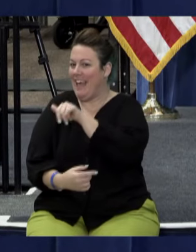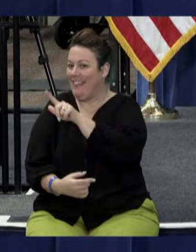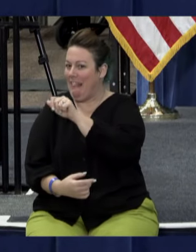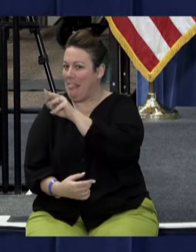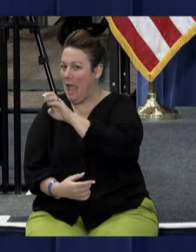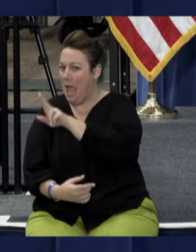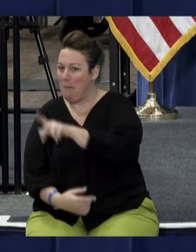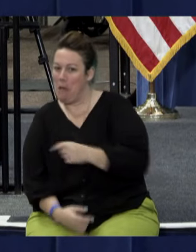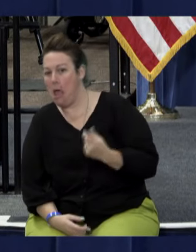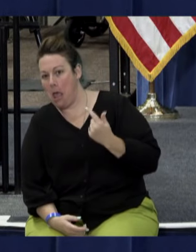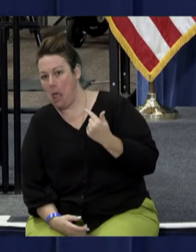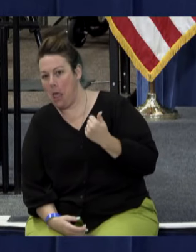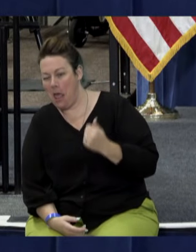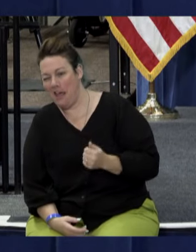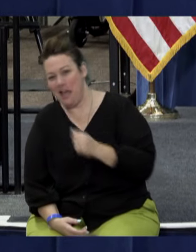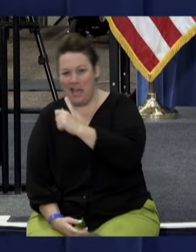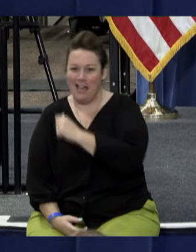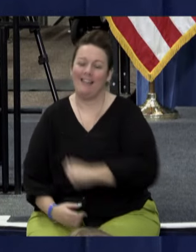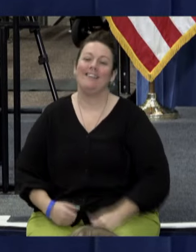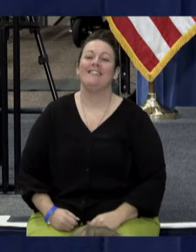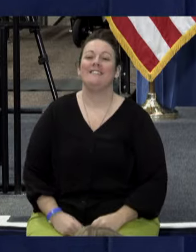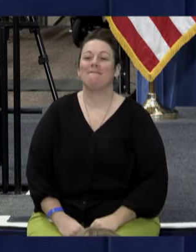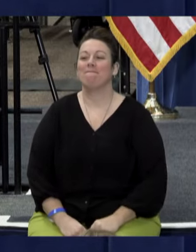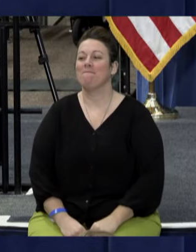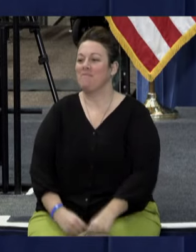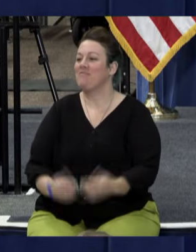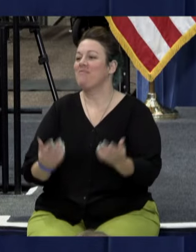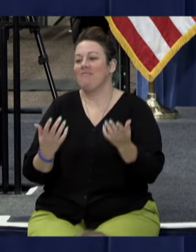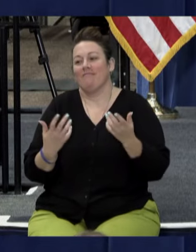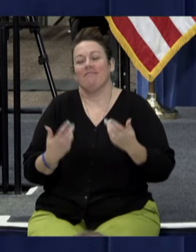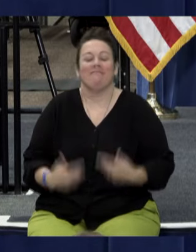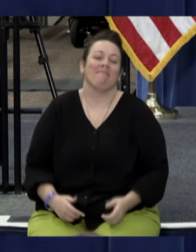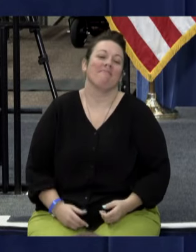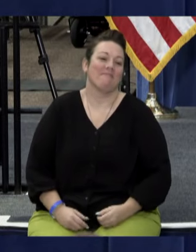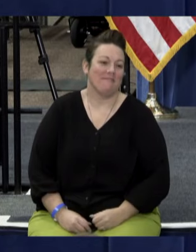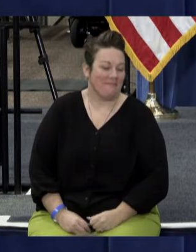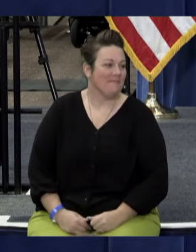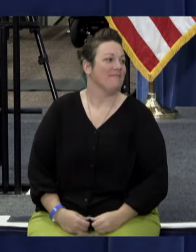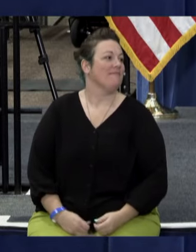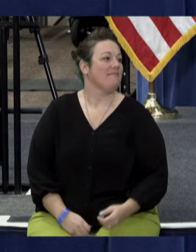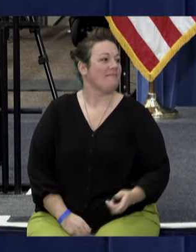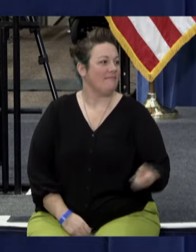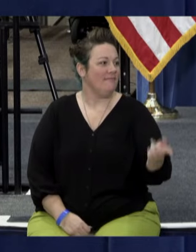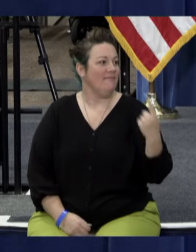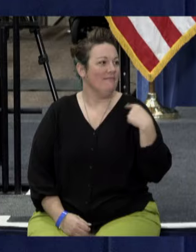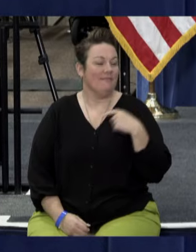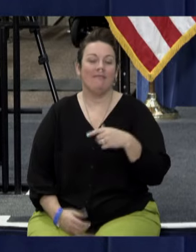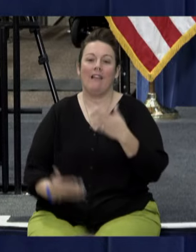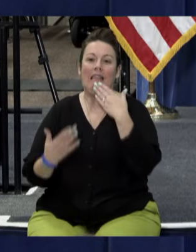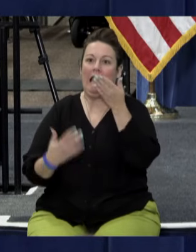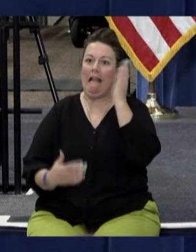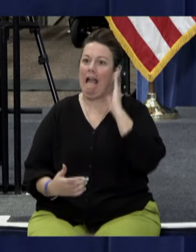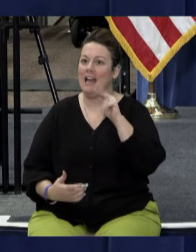was a good one, wasn't it? I get one a year. Thank God it's November, almost missed my year. \.